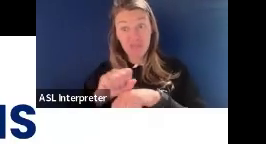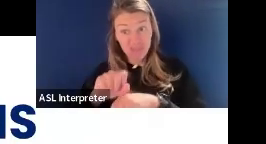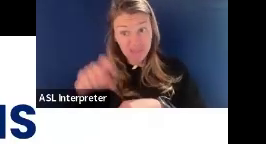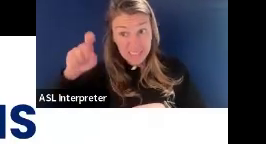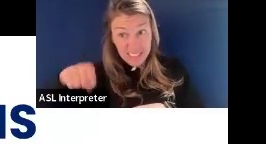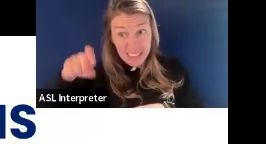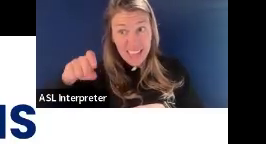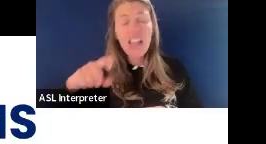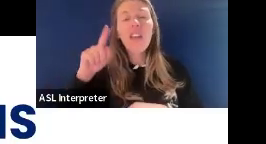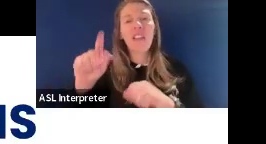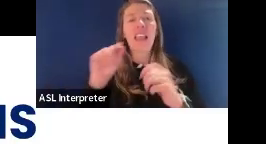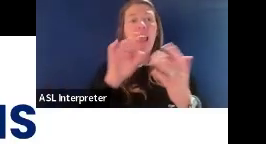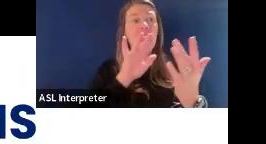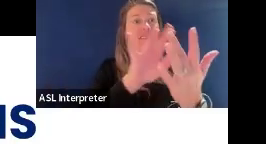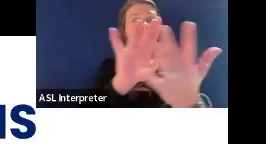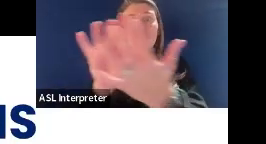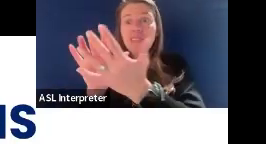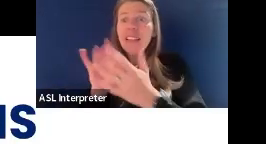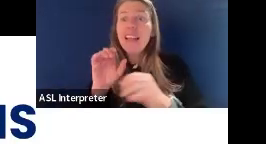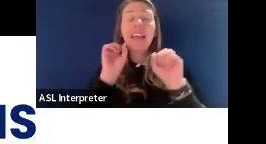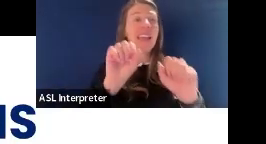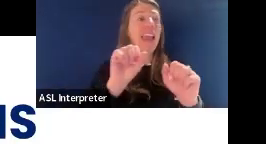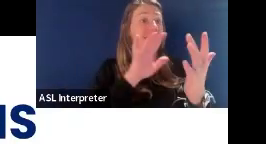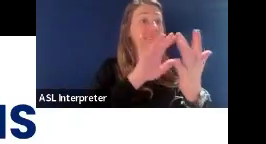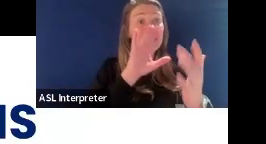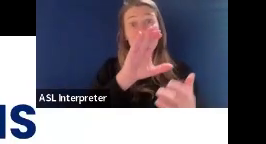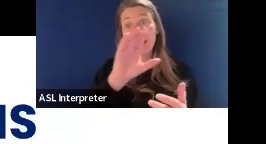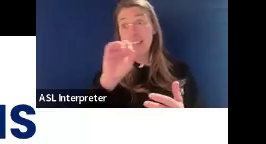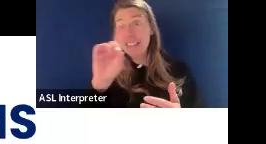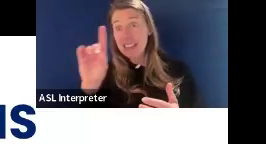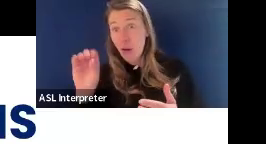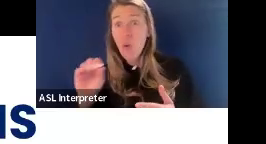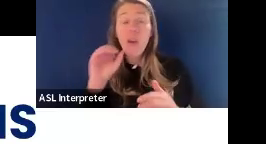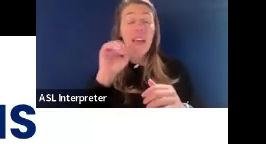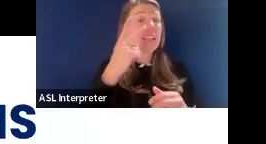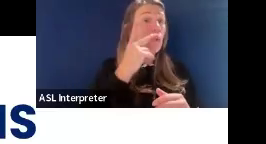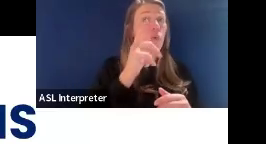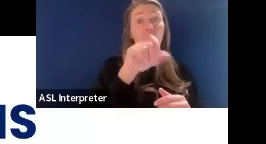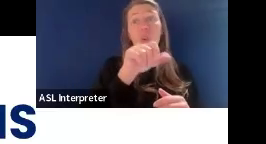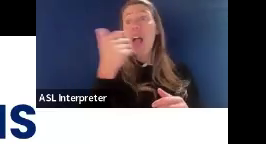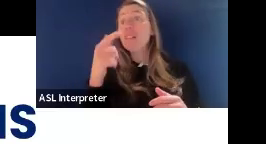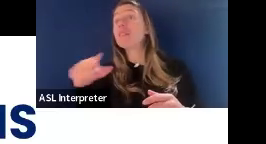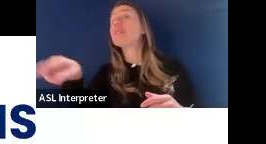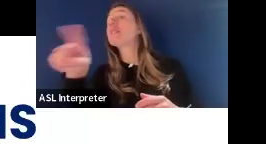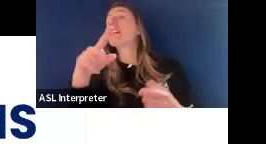So they could contact other providers, they could reach out to that CDDO, they could see who else is around, you know,